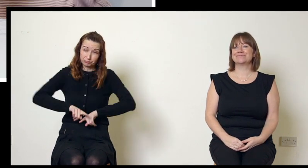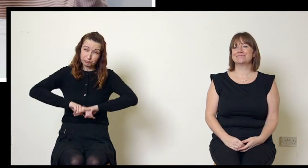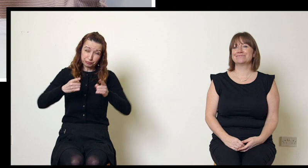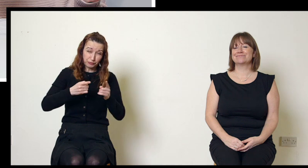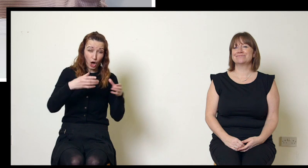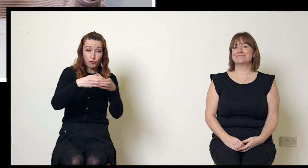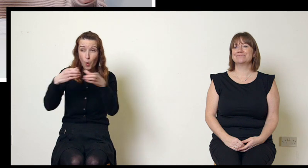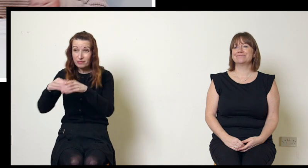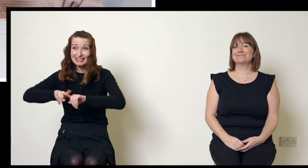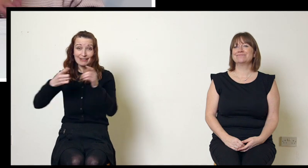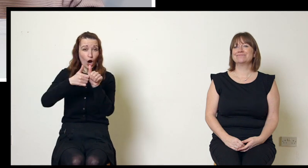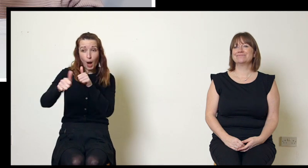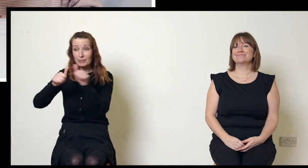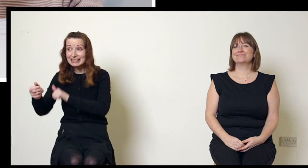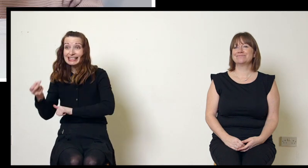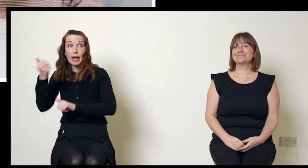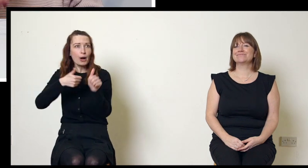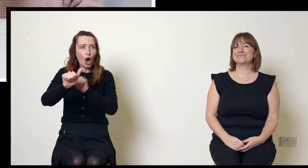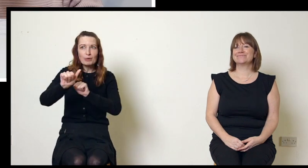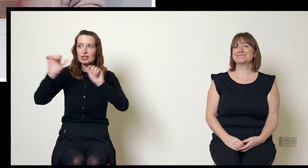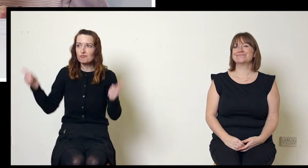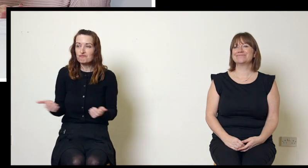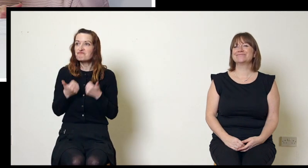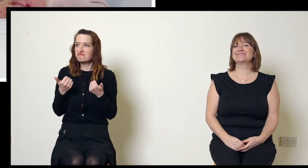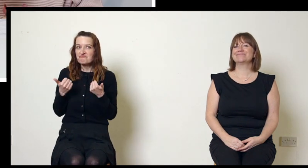and some really embrace it and some are like, tick box out the door.